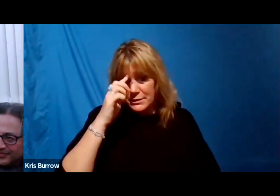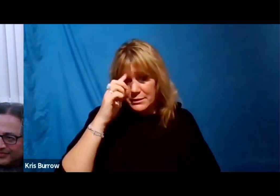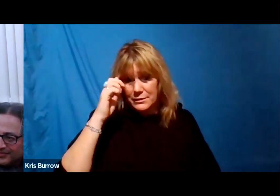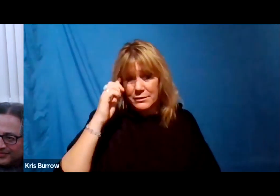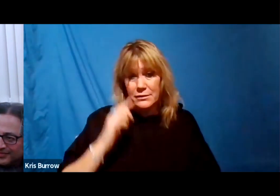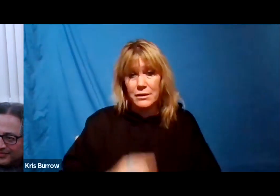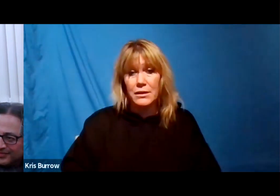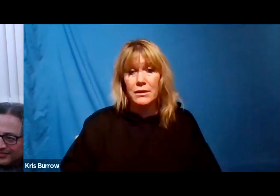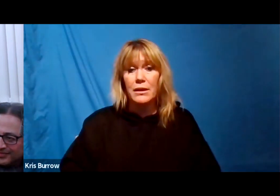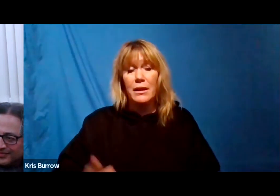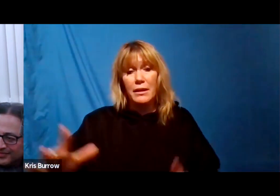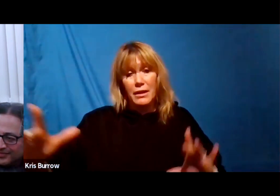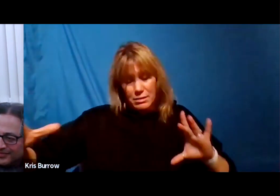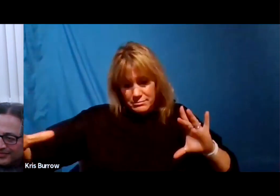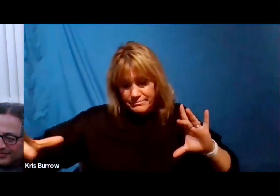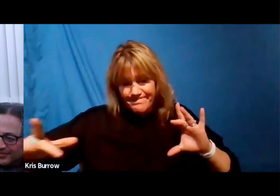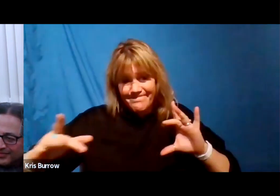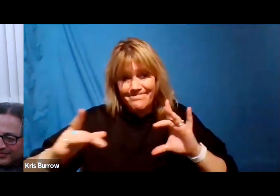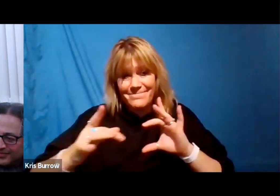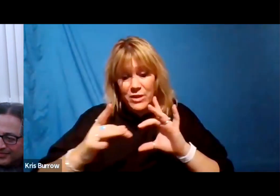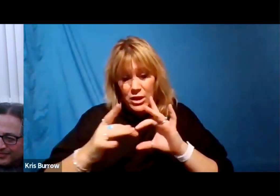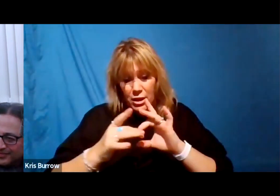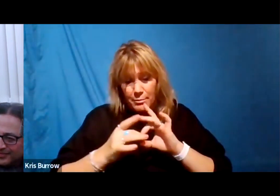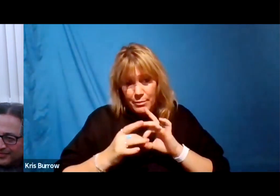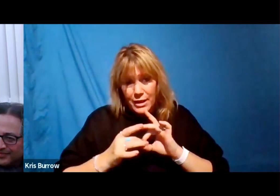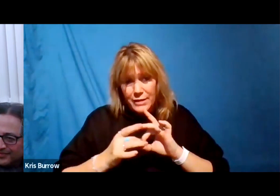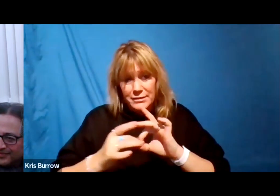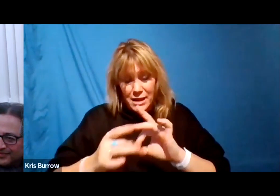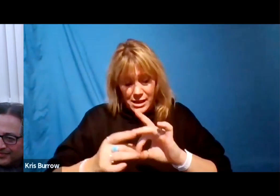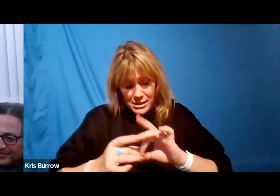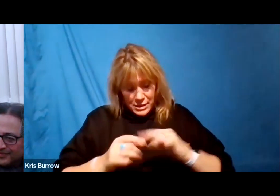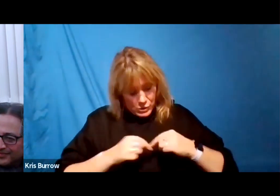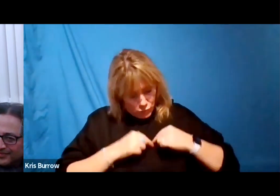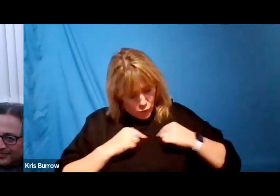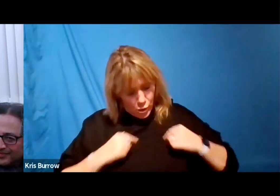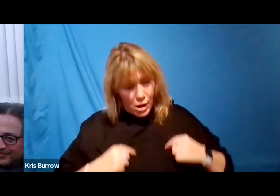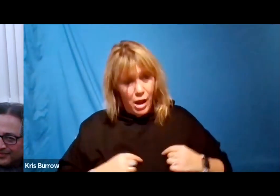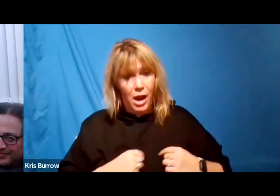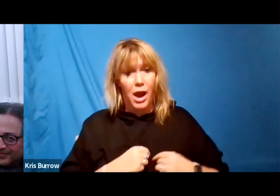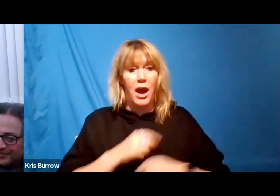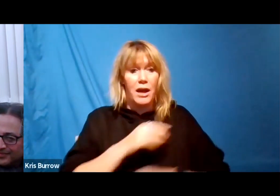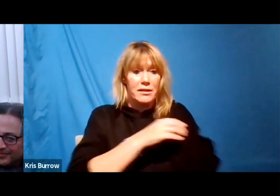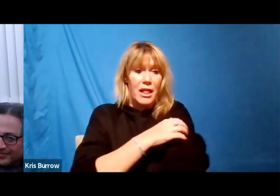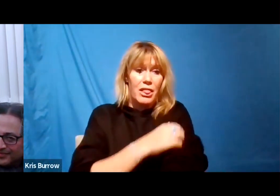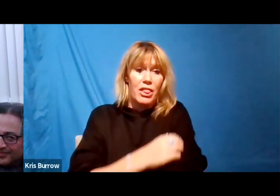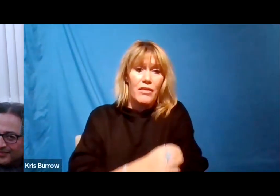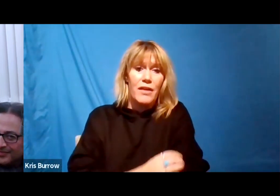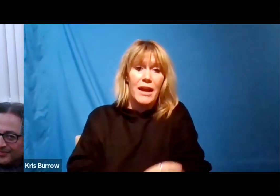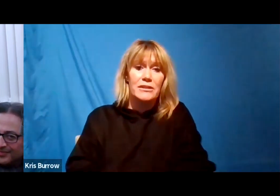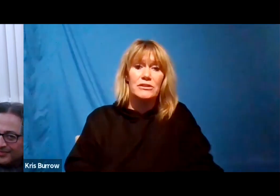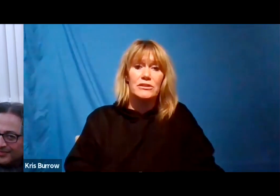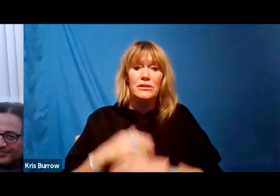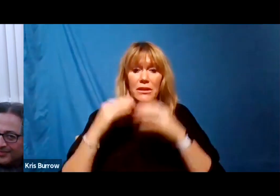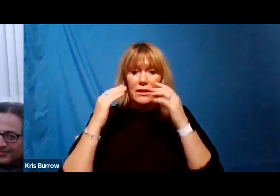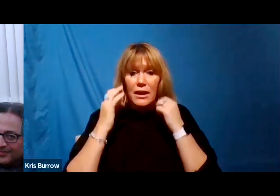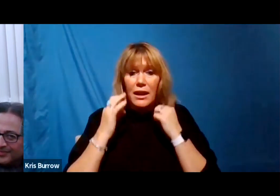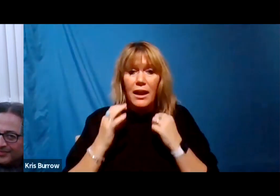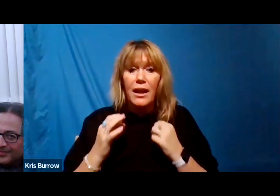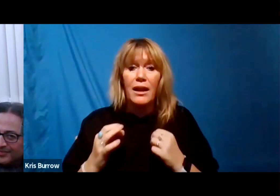have another artist coming up now. This is the, I think indomitable and perhaps